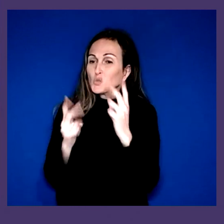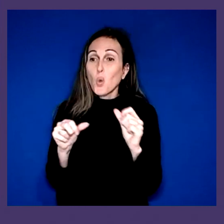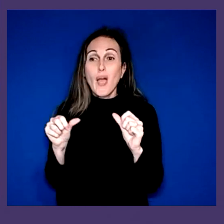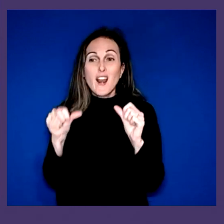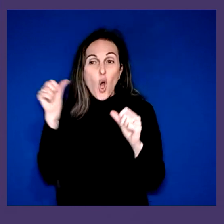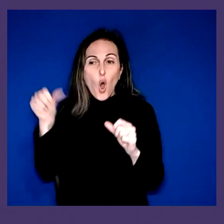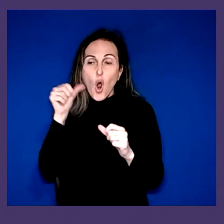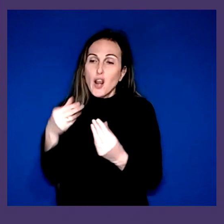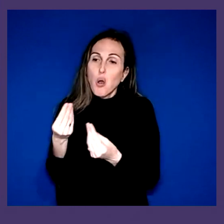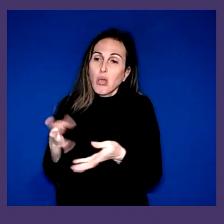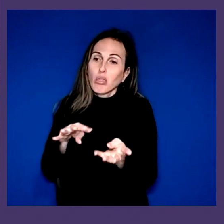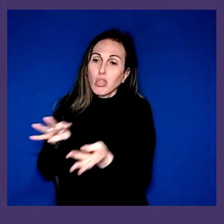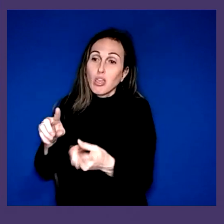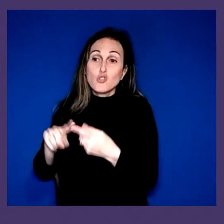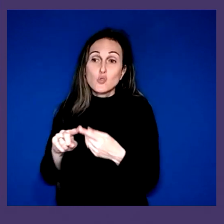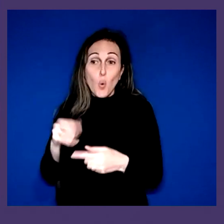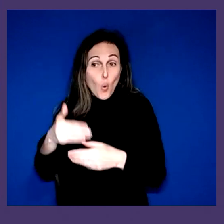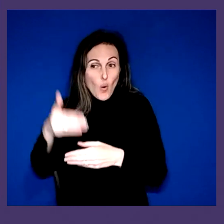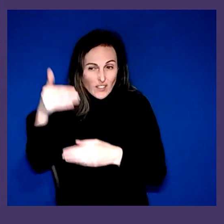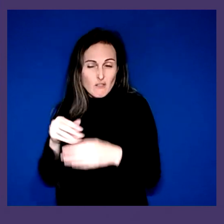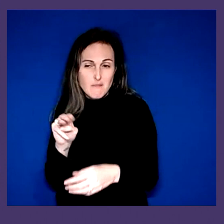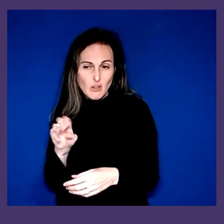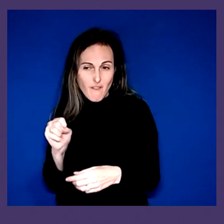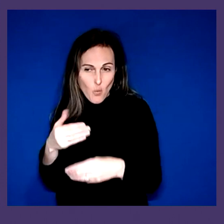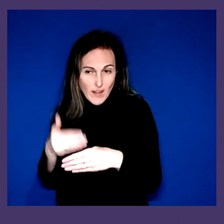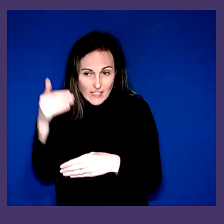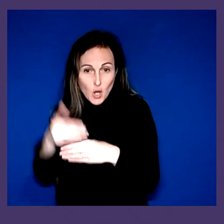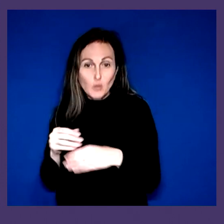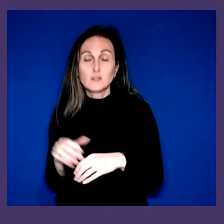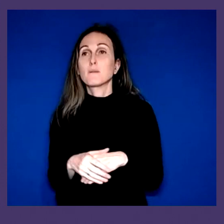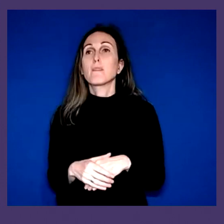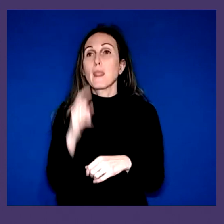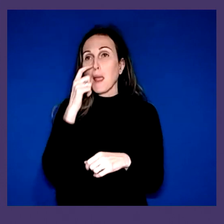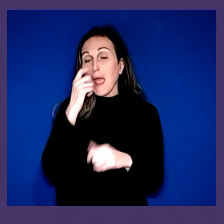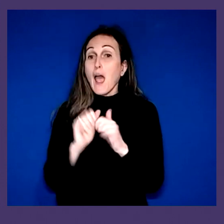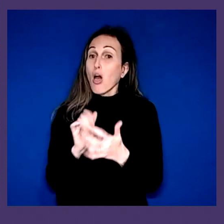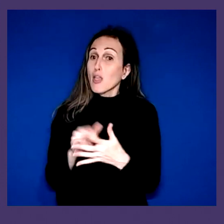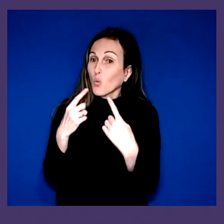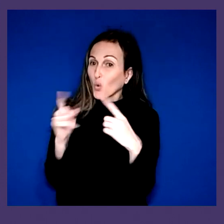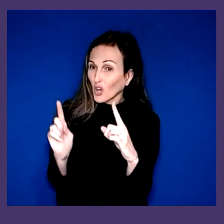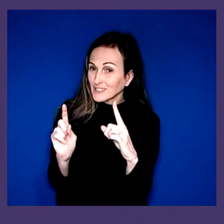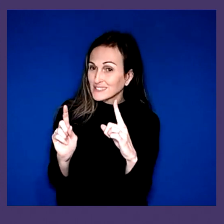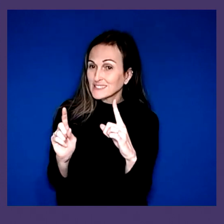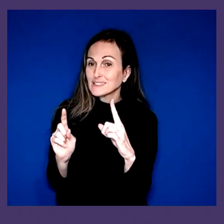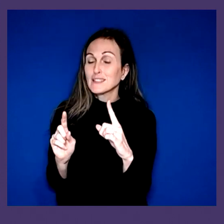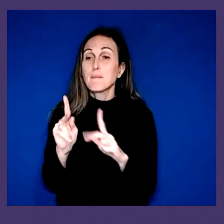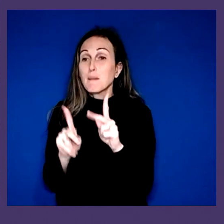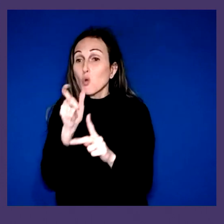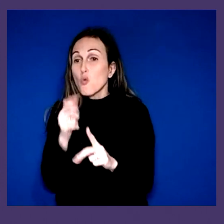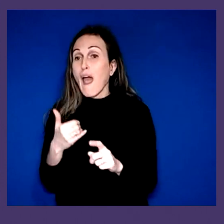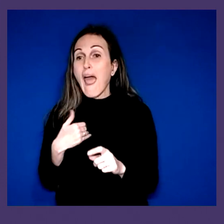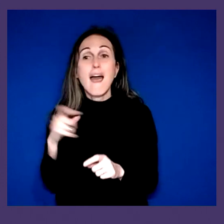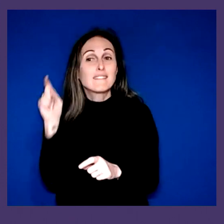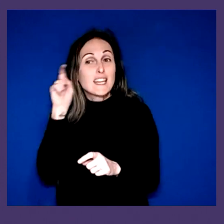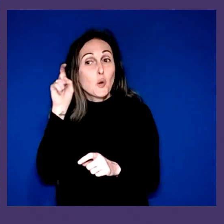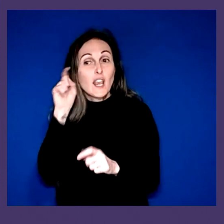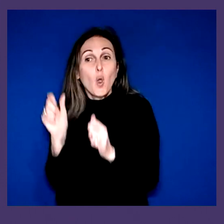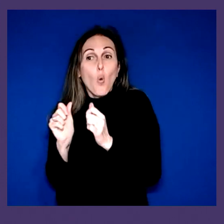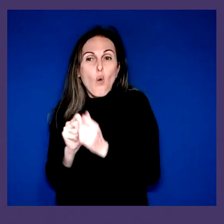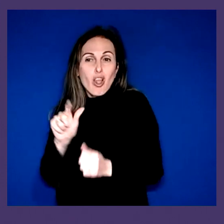hearing aid users with hearing aids that have Low Energy Audio protocols in them will be able to connect wirelessly to